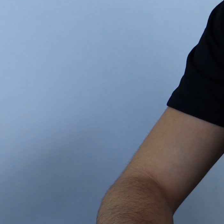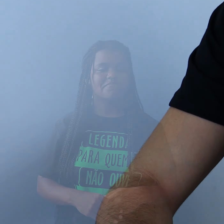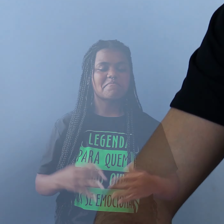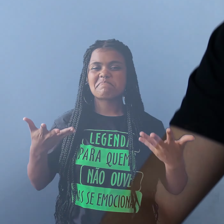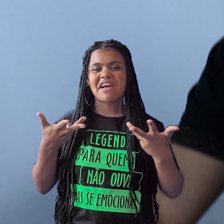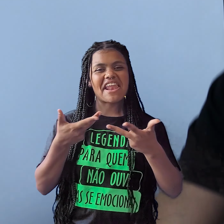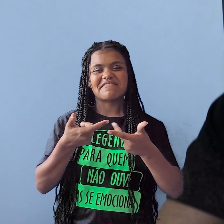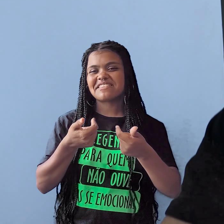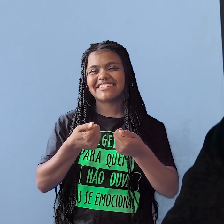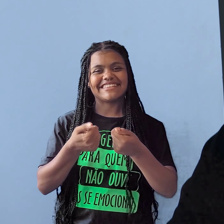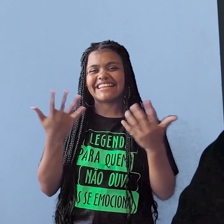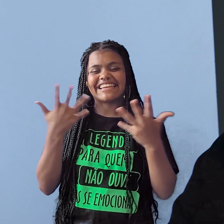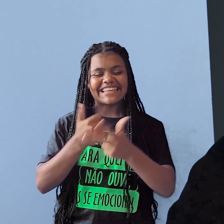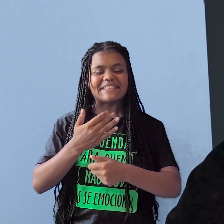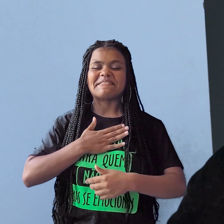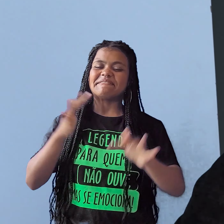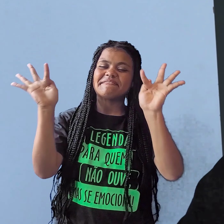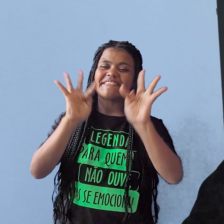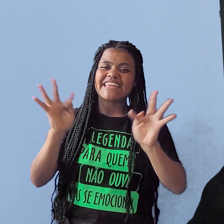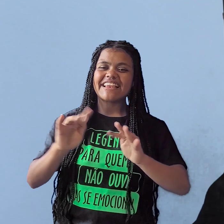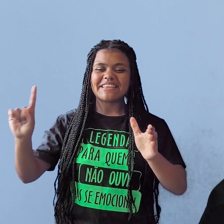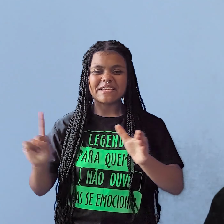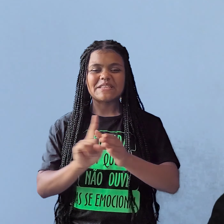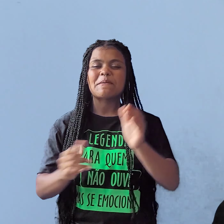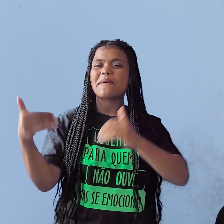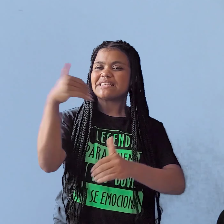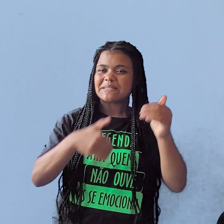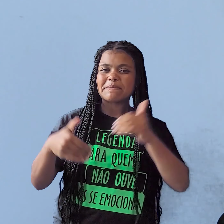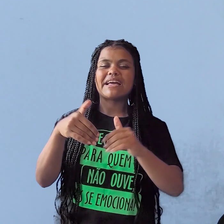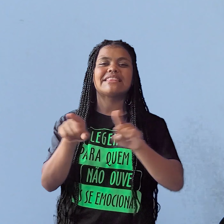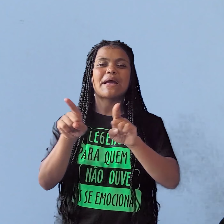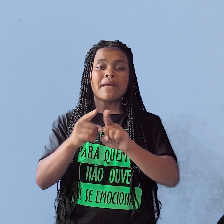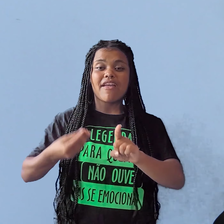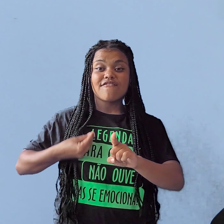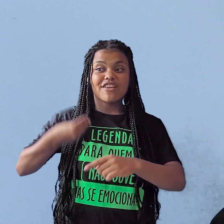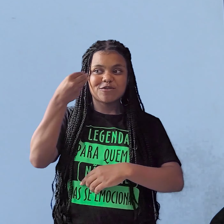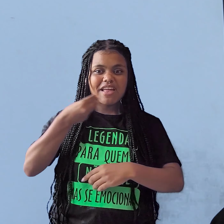[Fernando] Wonderful, It’s beautiful I'm very happy to be a part of it, to be able to be living this moment, right?